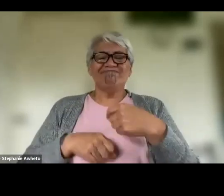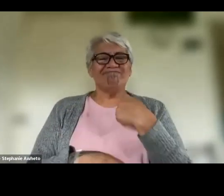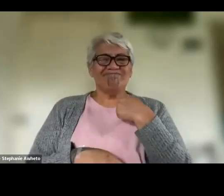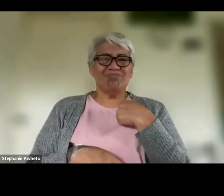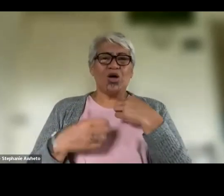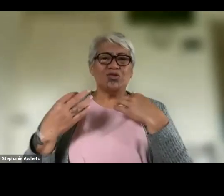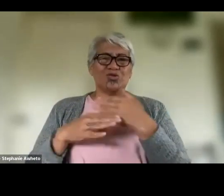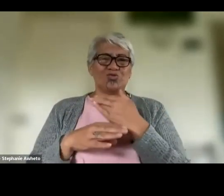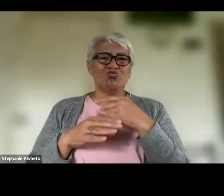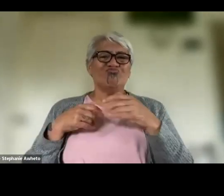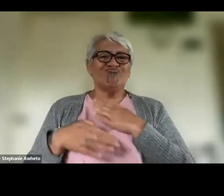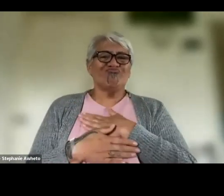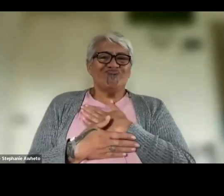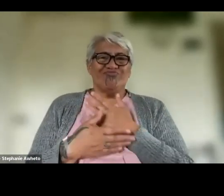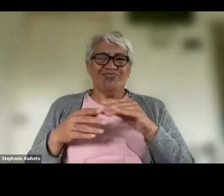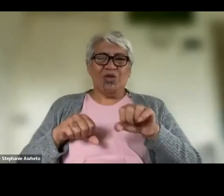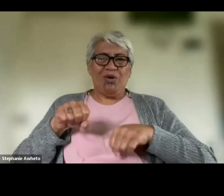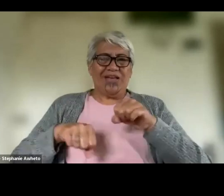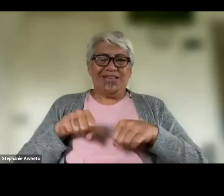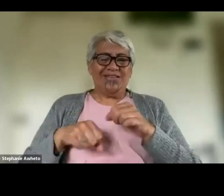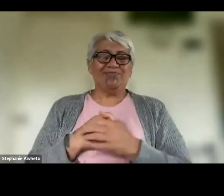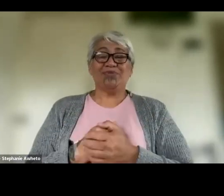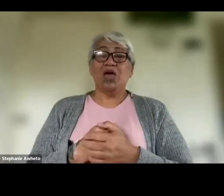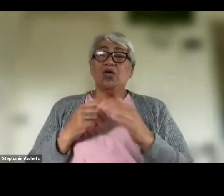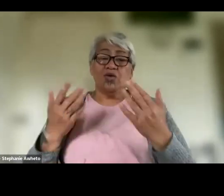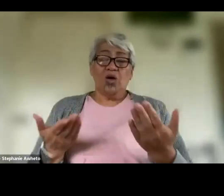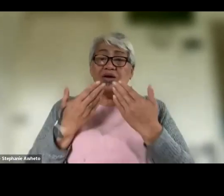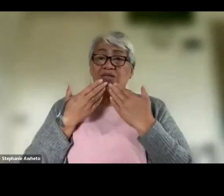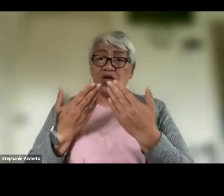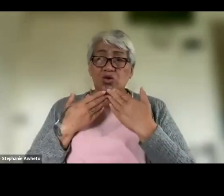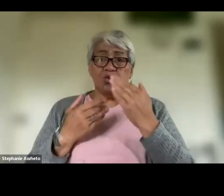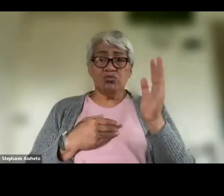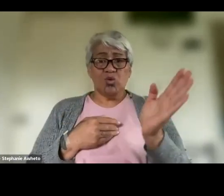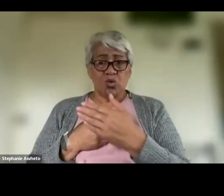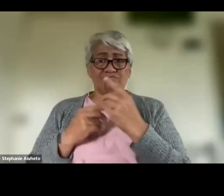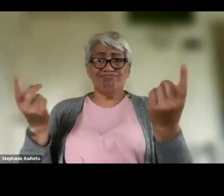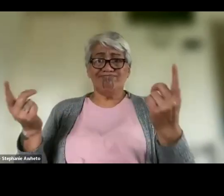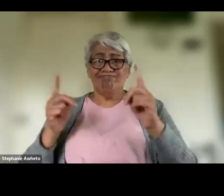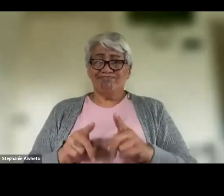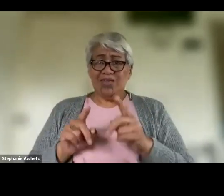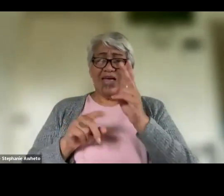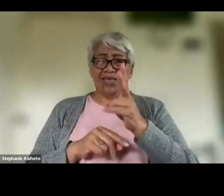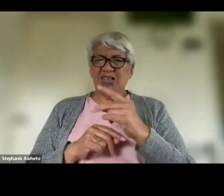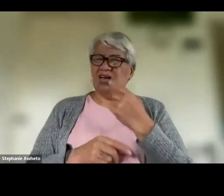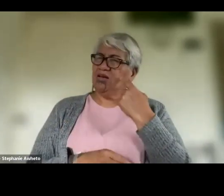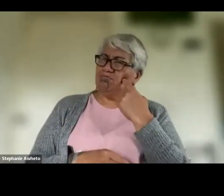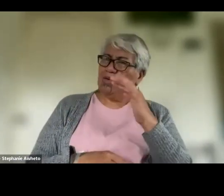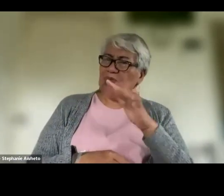So firstly, just thank you all for being back here. This might be the first time you’ve engaged in one of these with me,